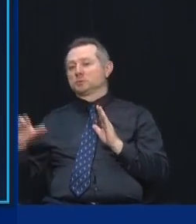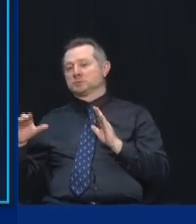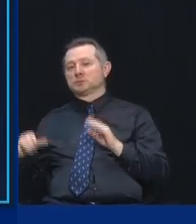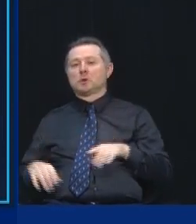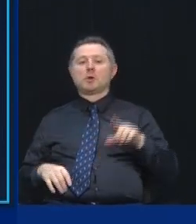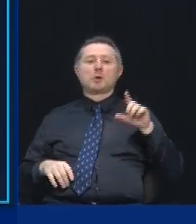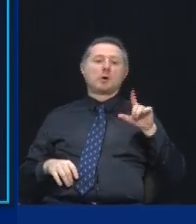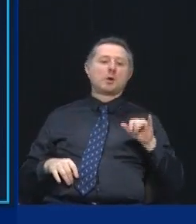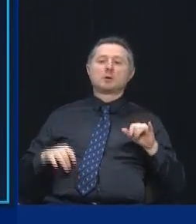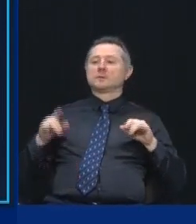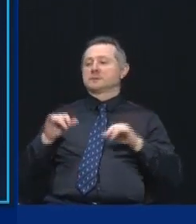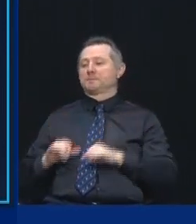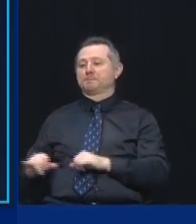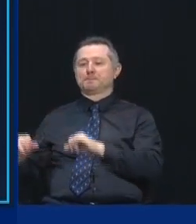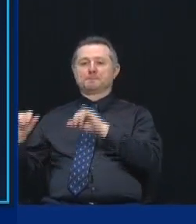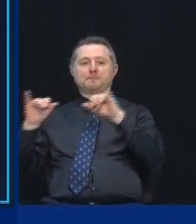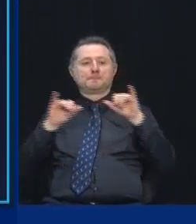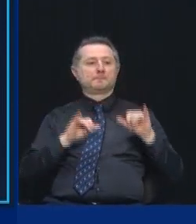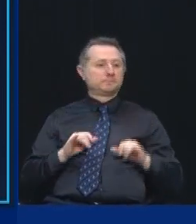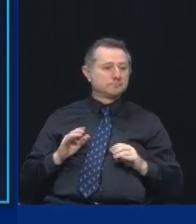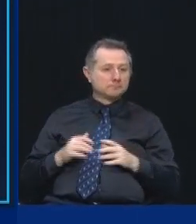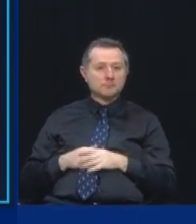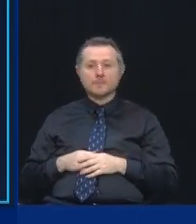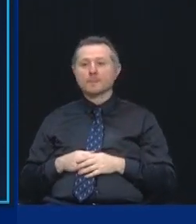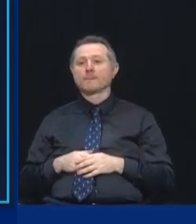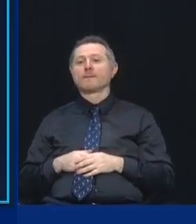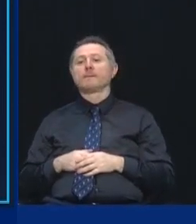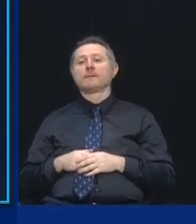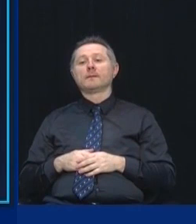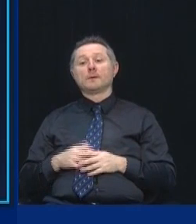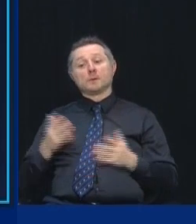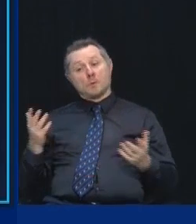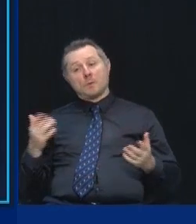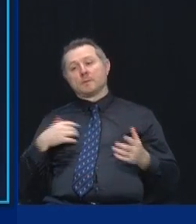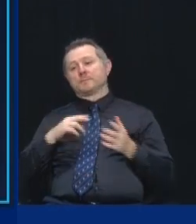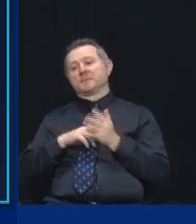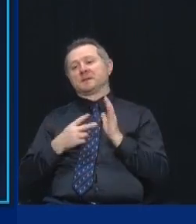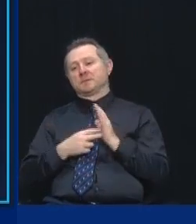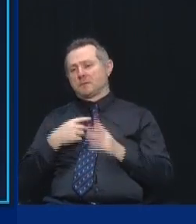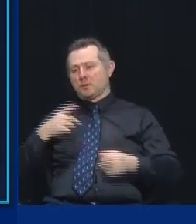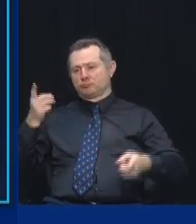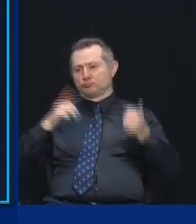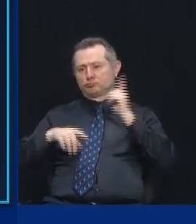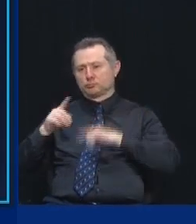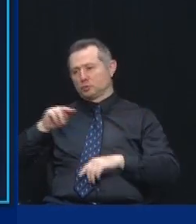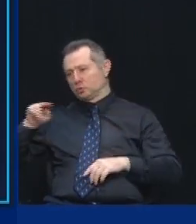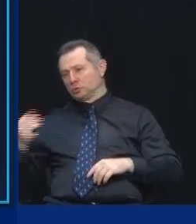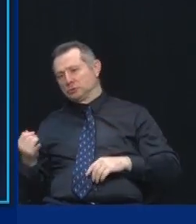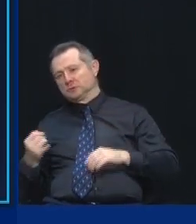THAT'S WHY IT'S IMPORTANT THAT WESTCHESTER HAS THE SAME RULES AS NEW YORK CITY AS NASSAU OR